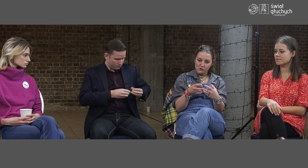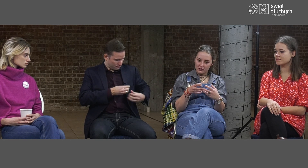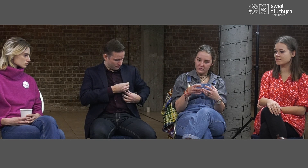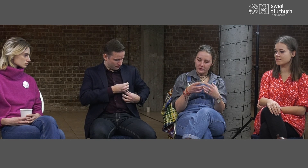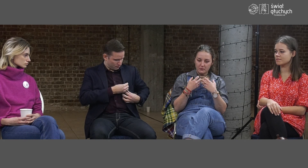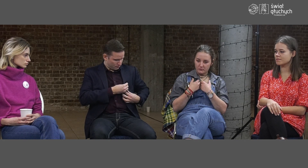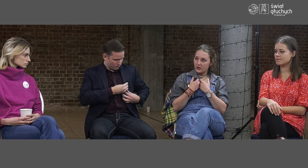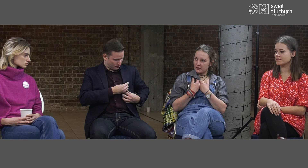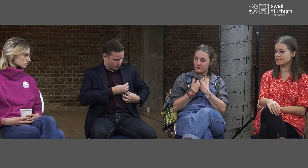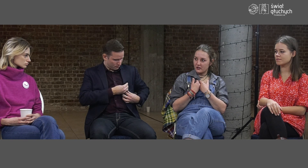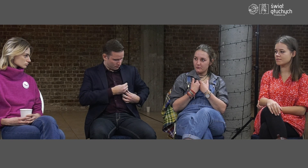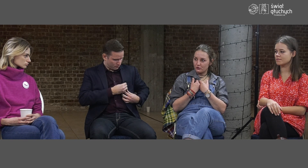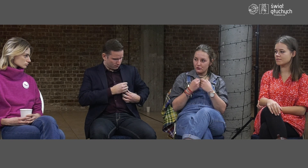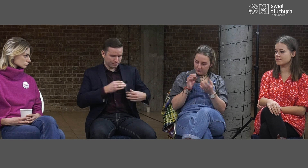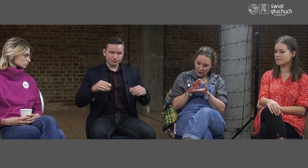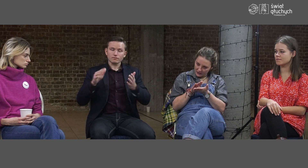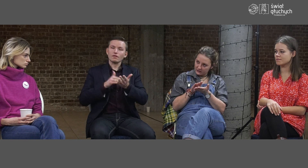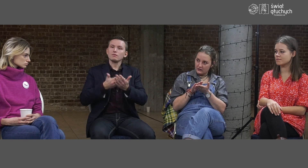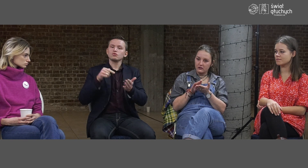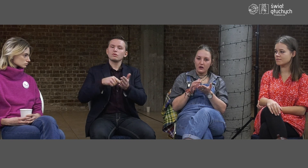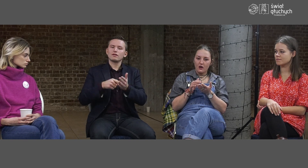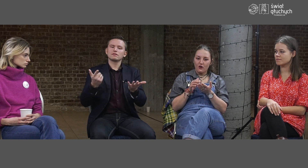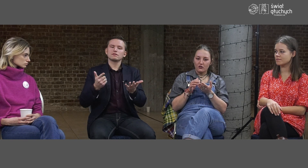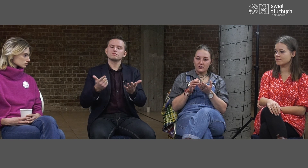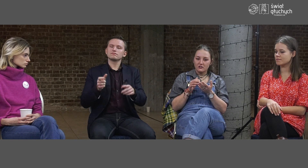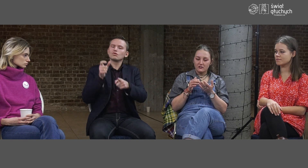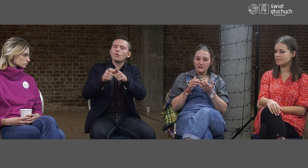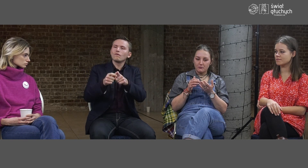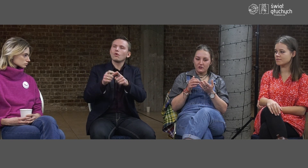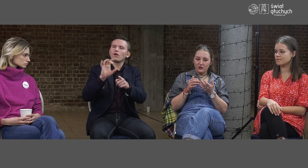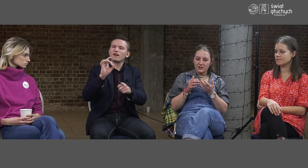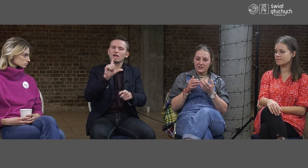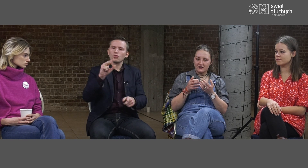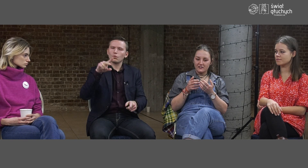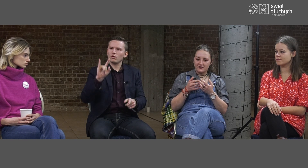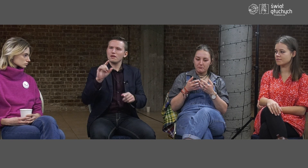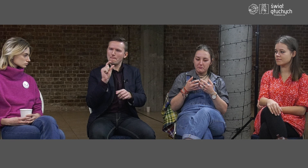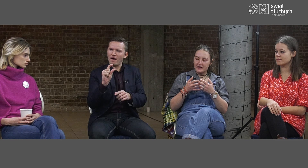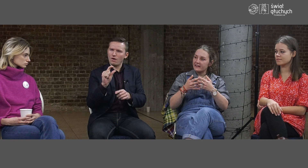at least in my perception — lowercase "d," feels a bit too far away